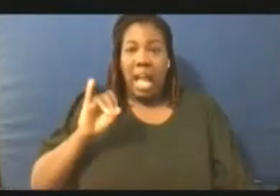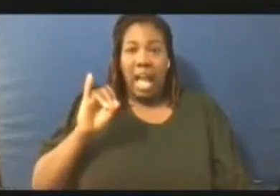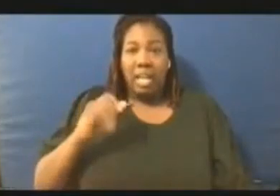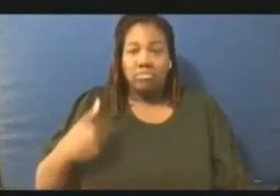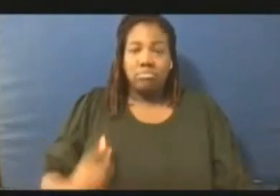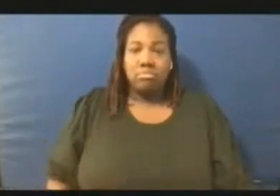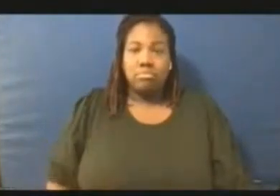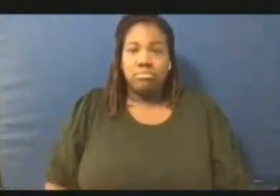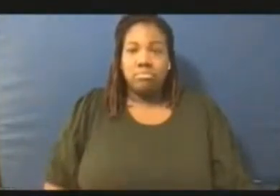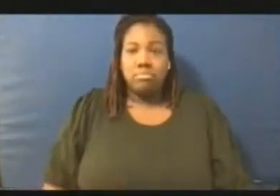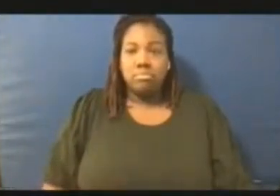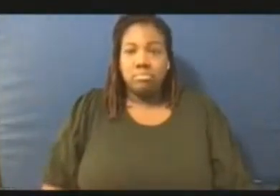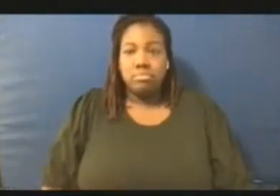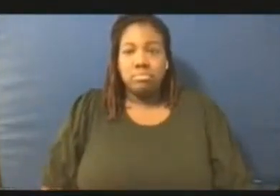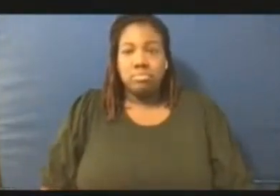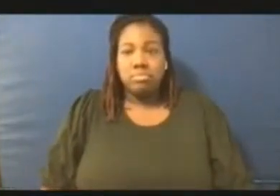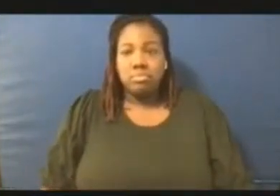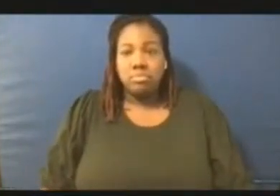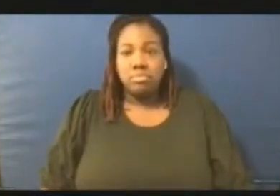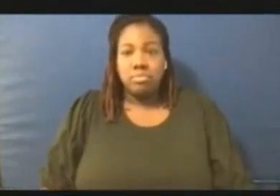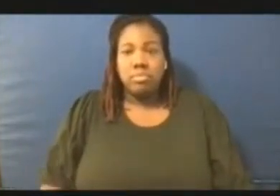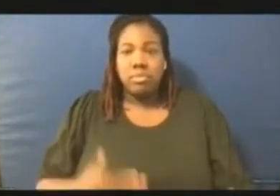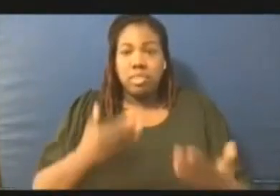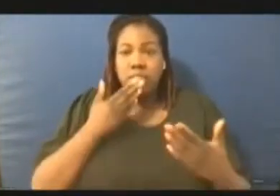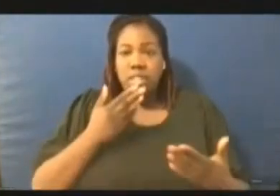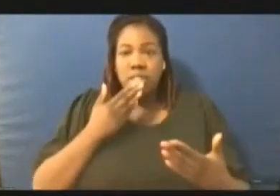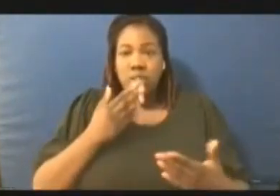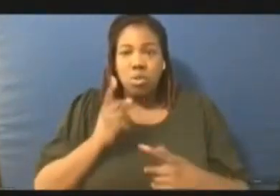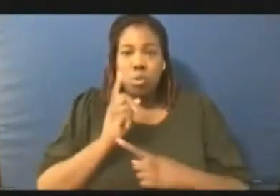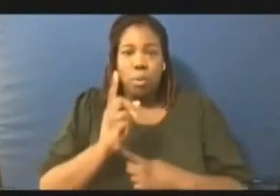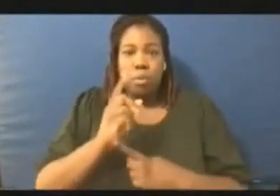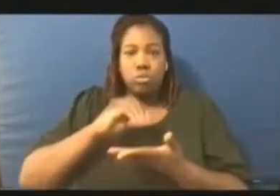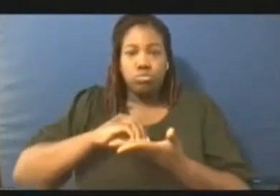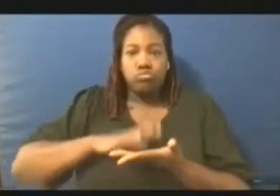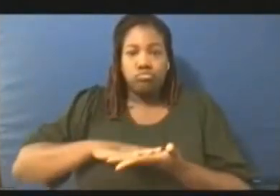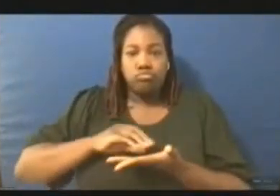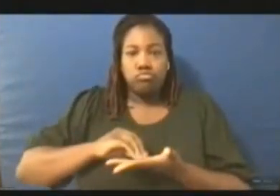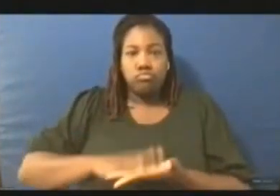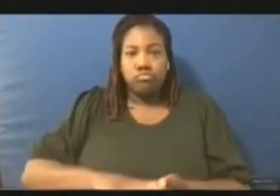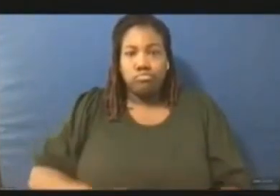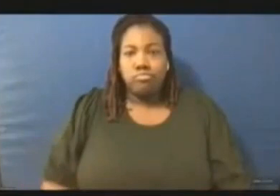We'll take one moment for the reporters.